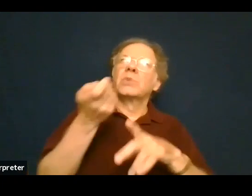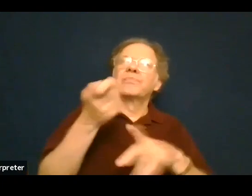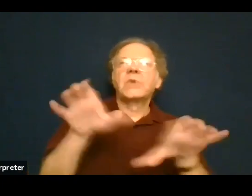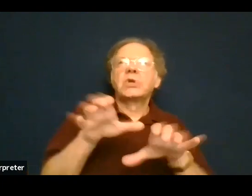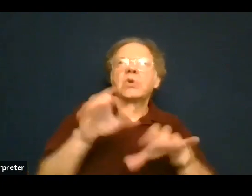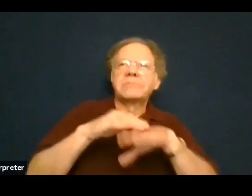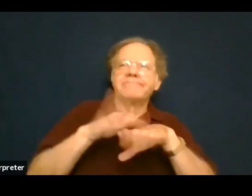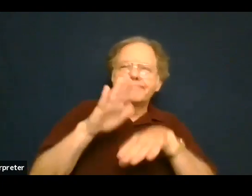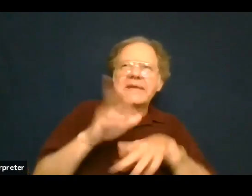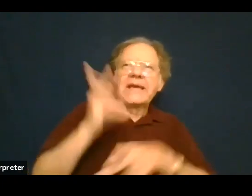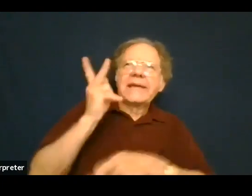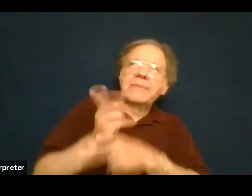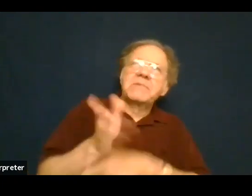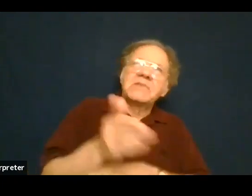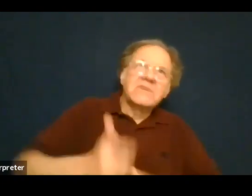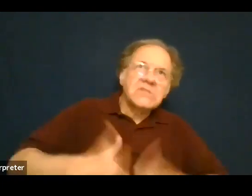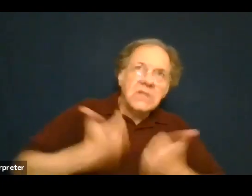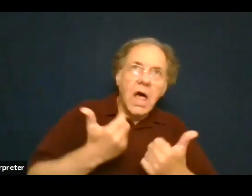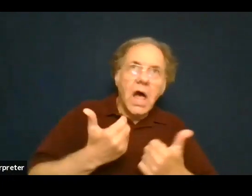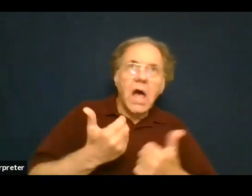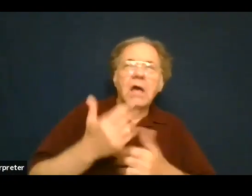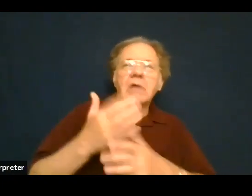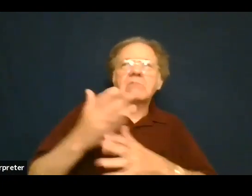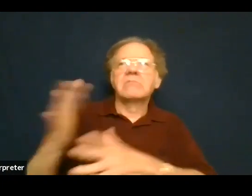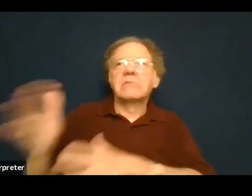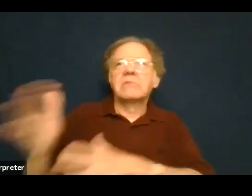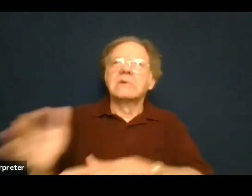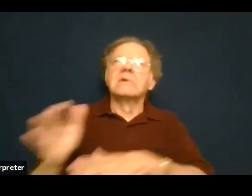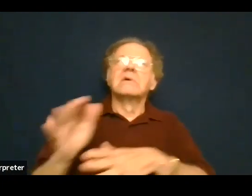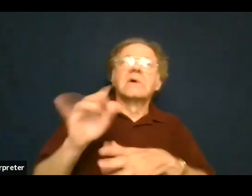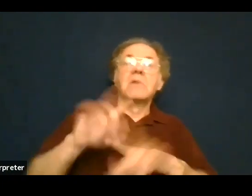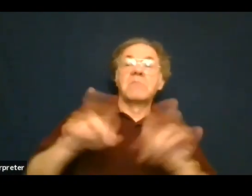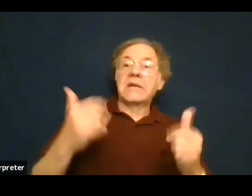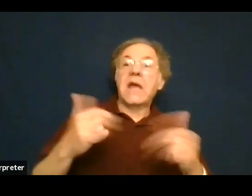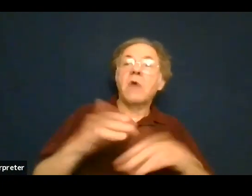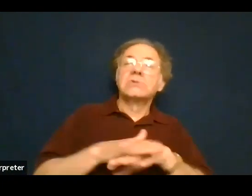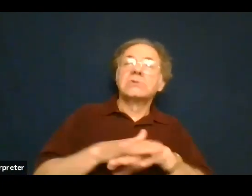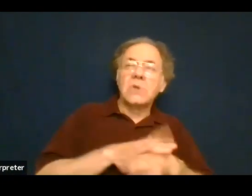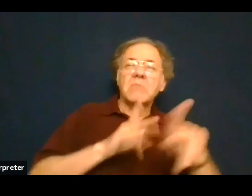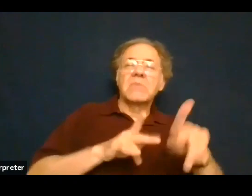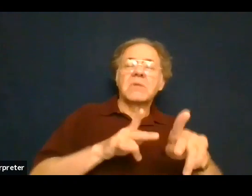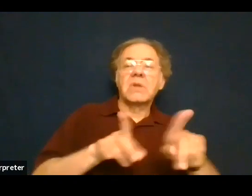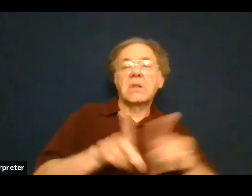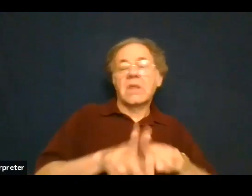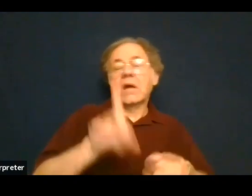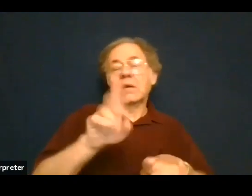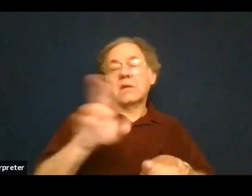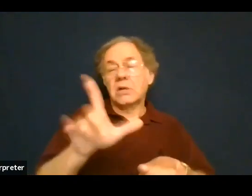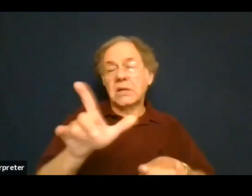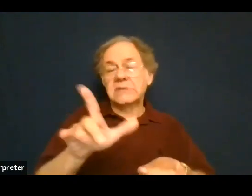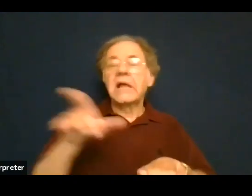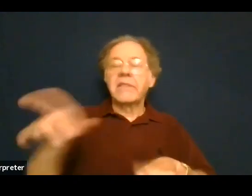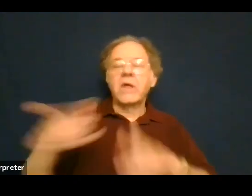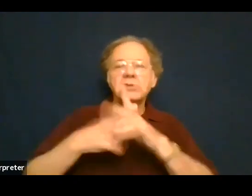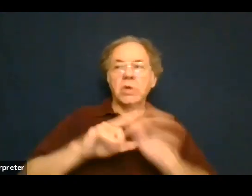Keeping the mice alive. But now, slowly, people again, like Dr. Lentz said, are on a rotation going into lab.